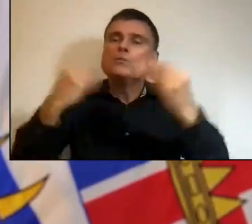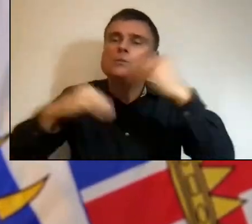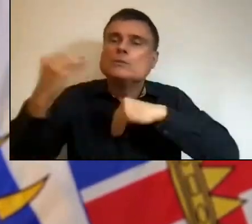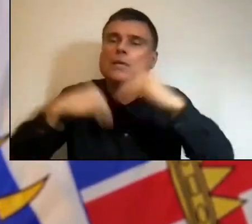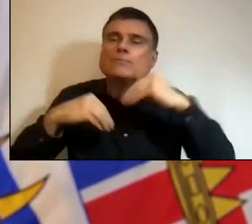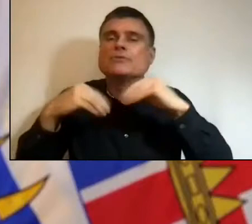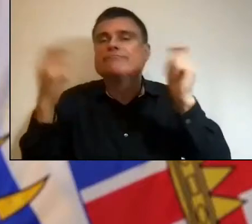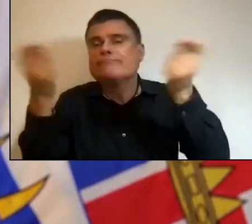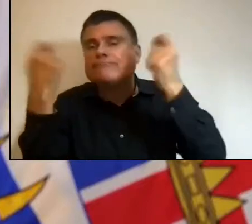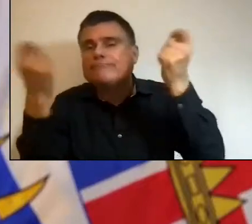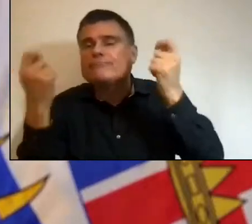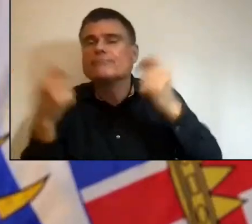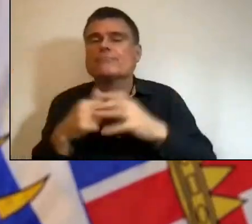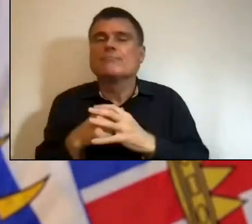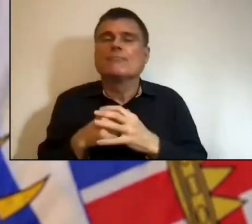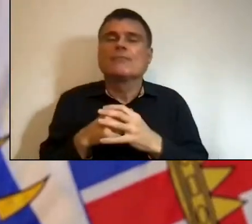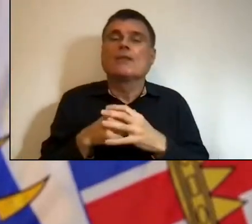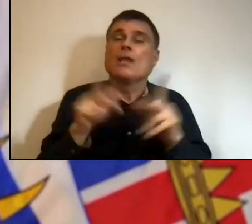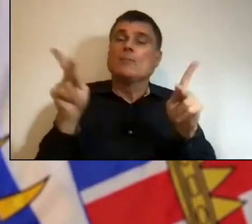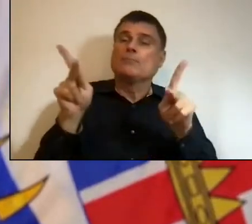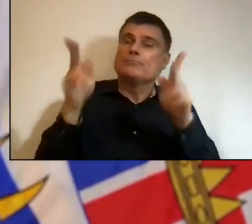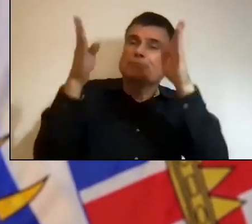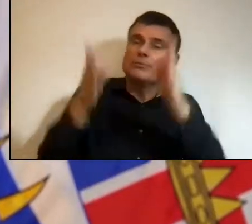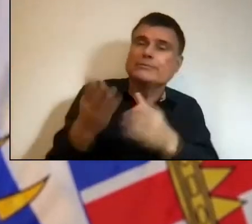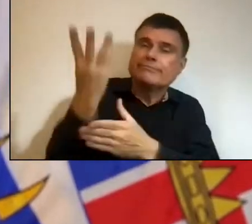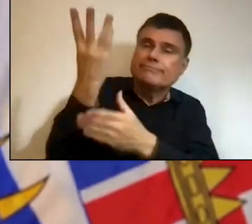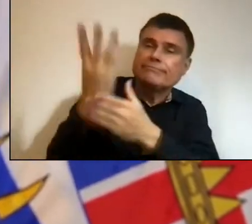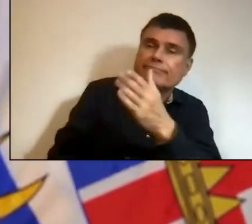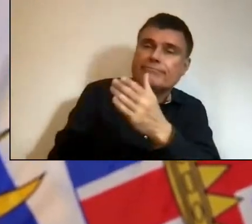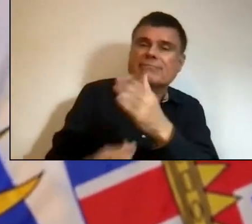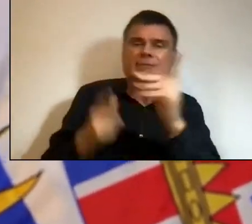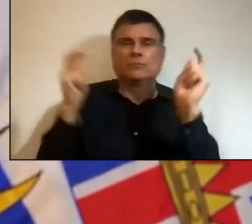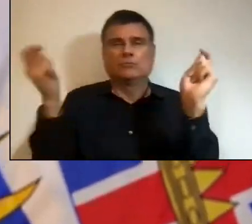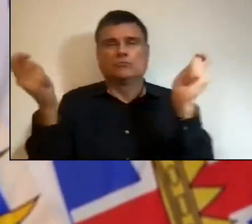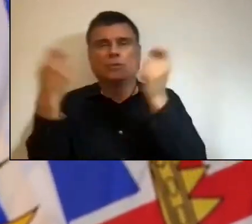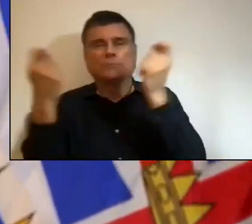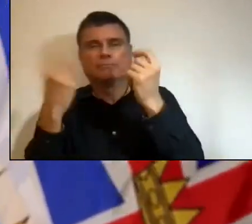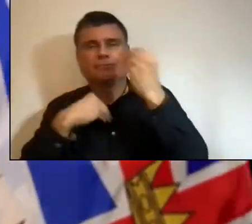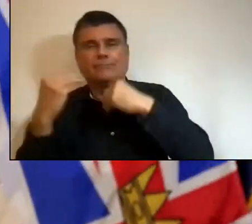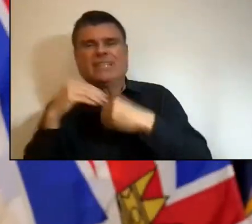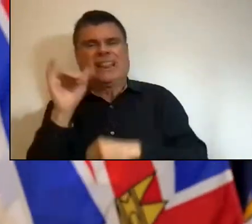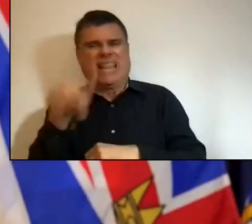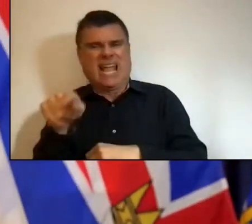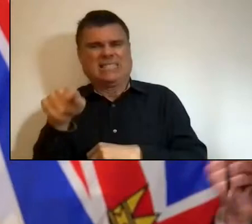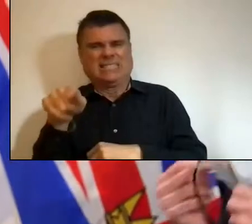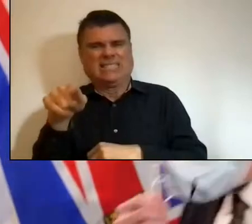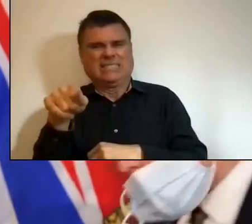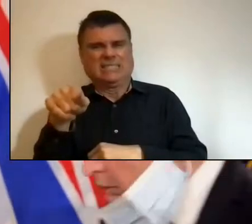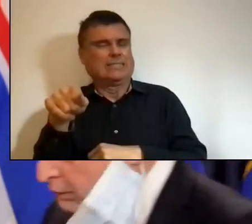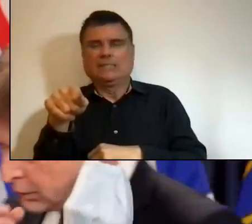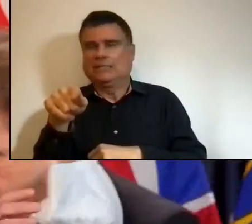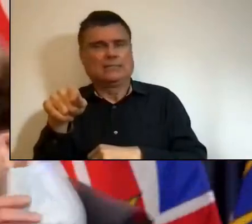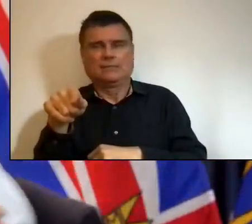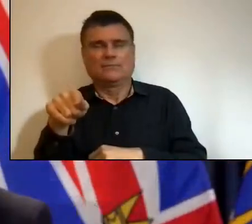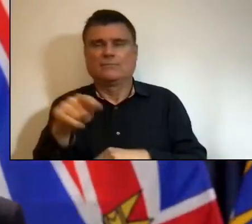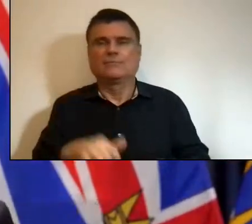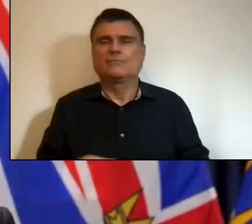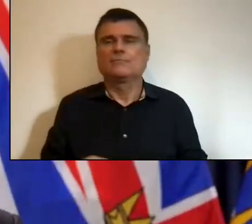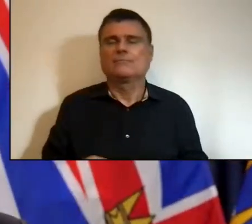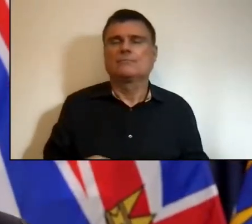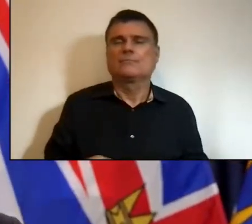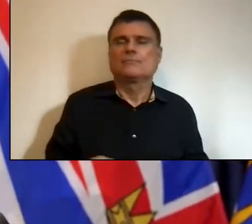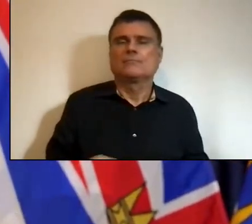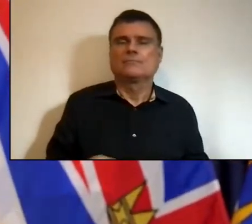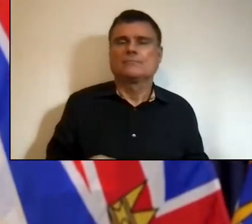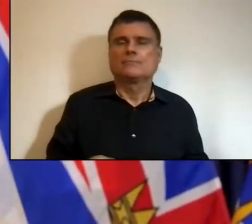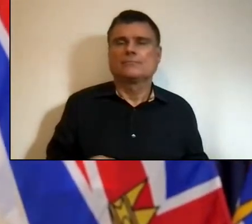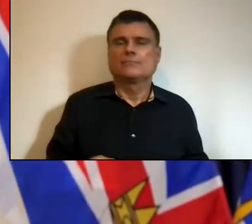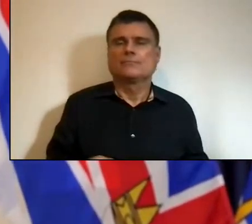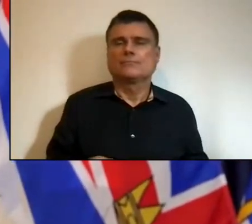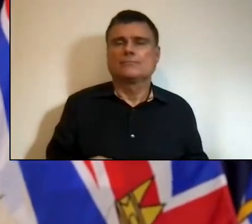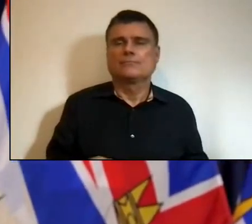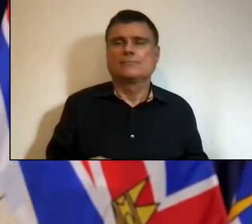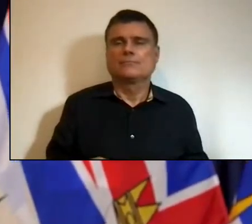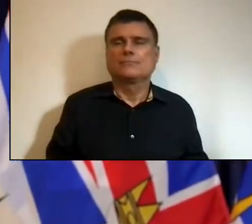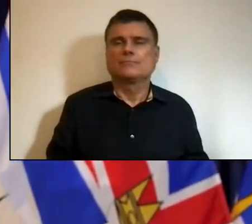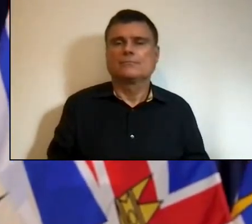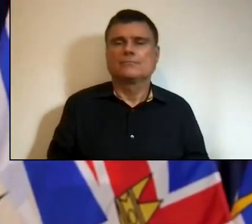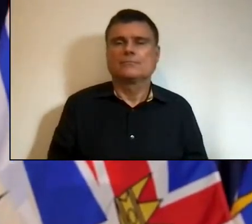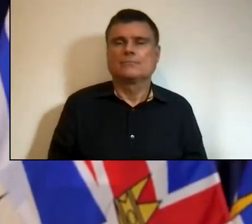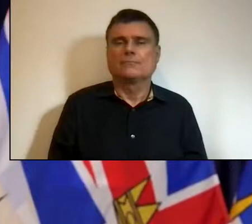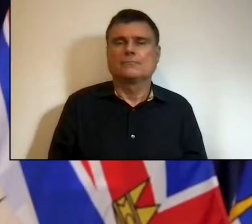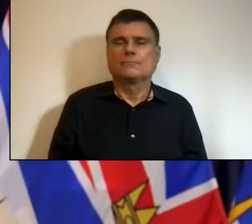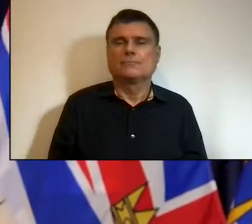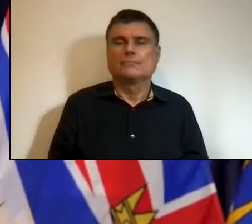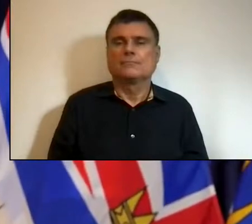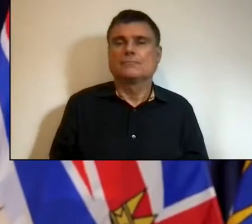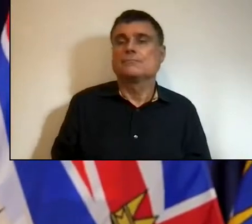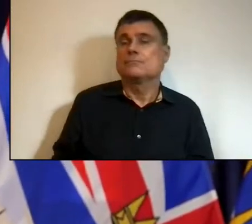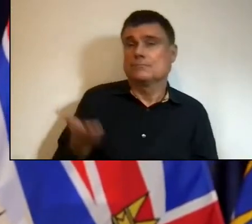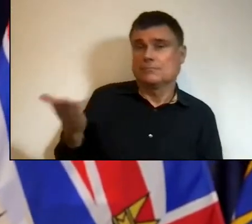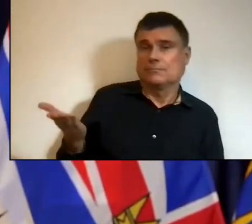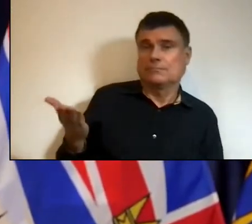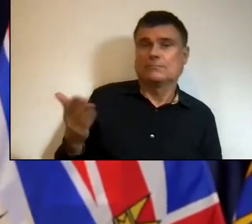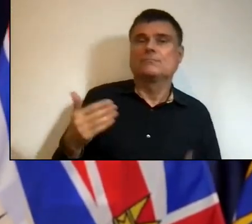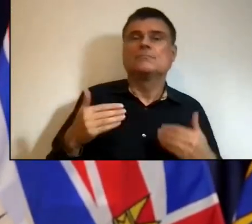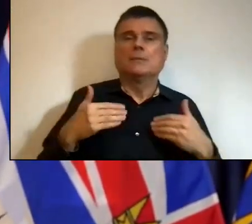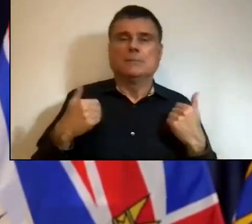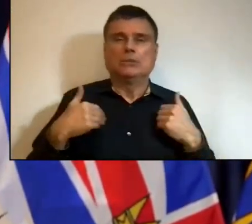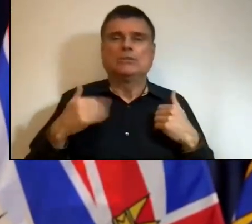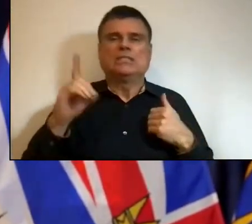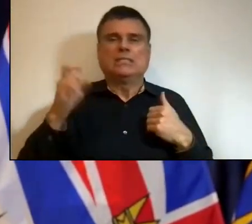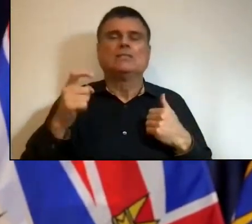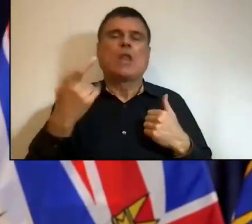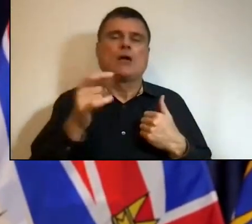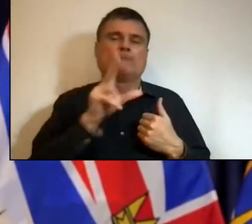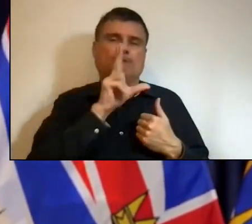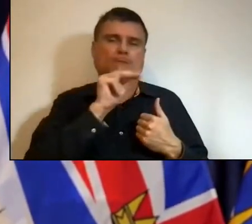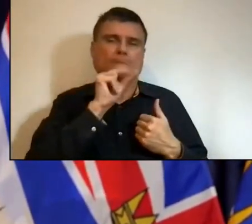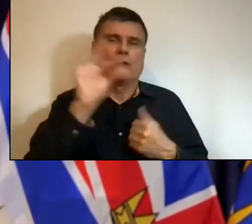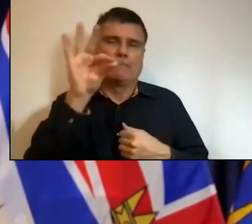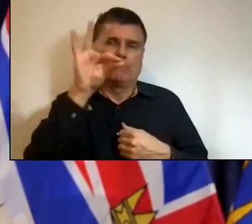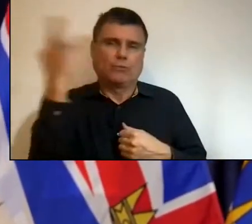period of time. Breathe just